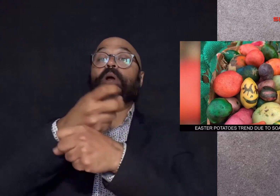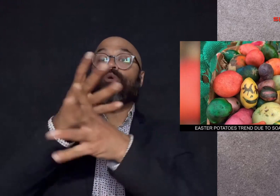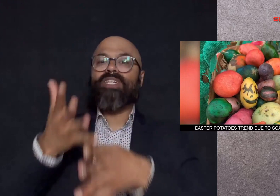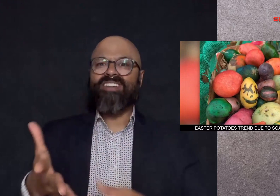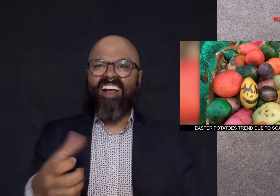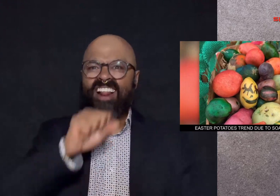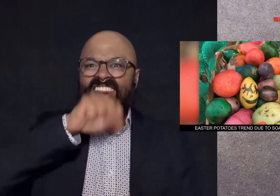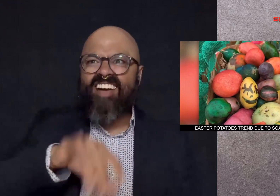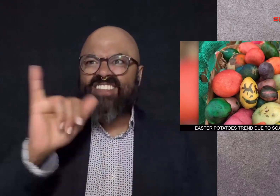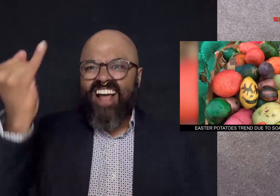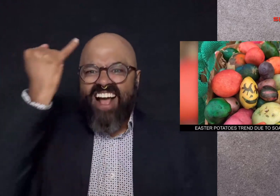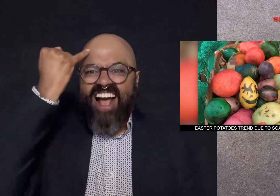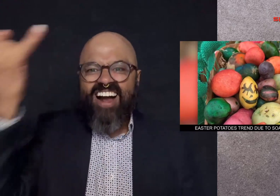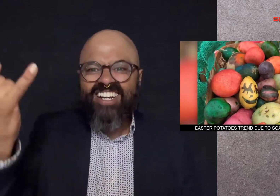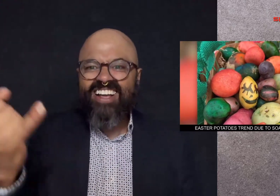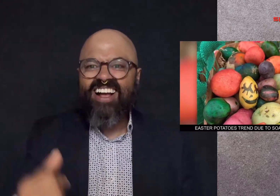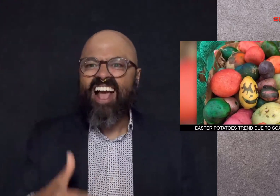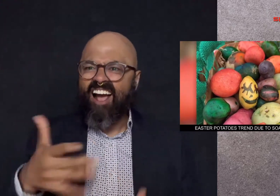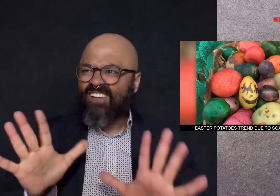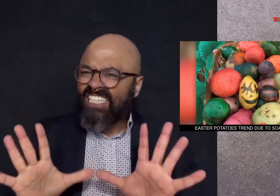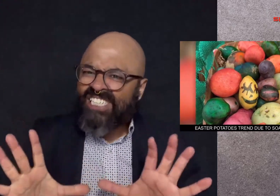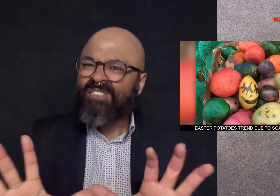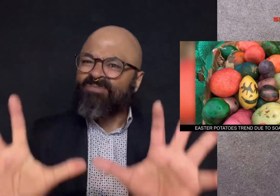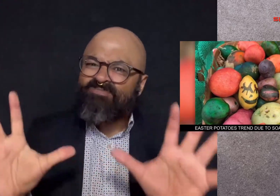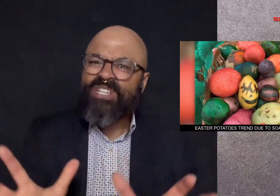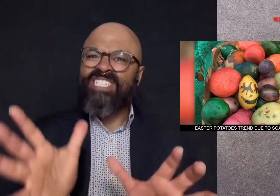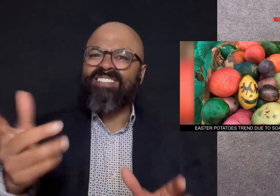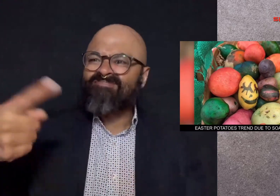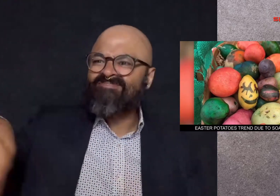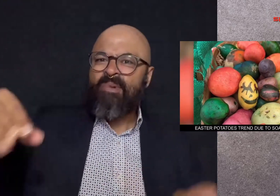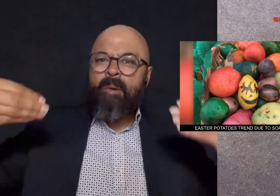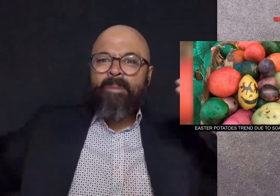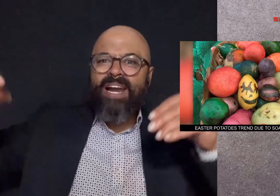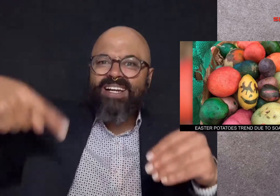potato producers love the idea and have been pushing out marketing to encourage it